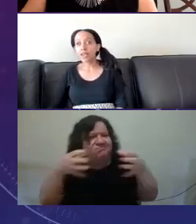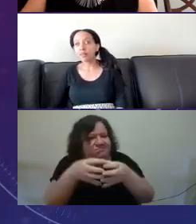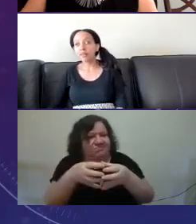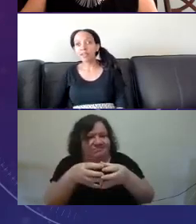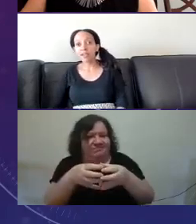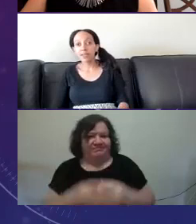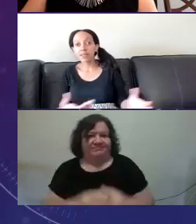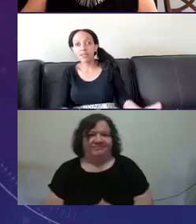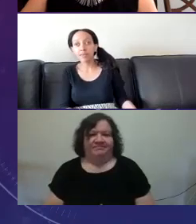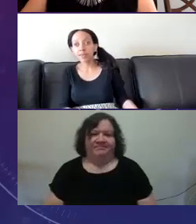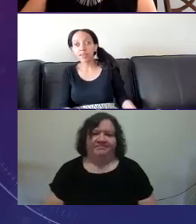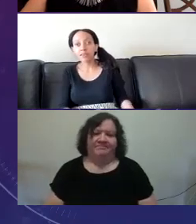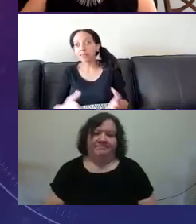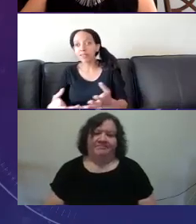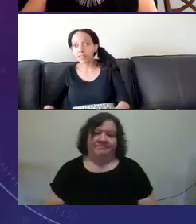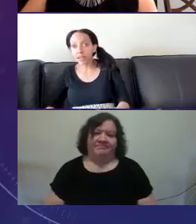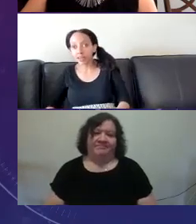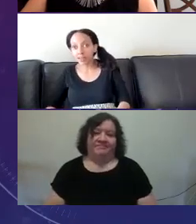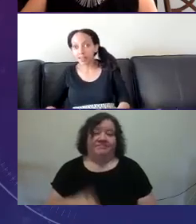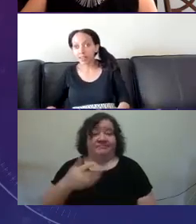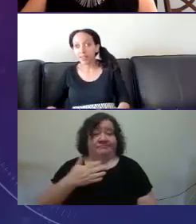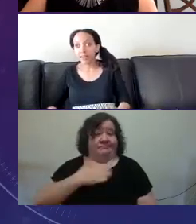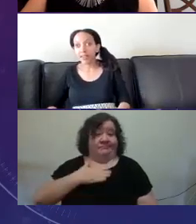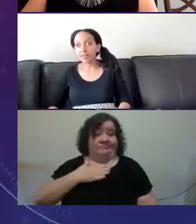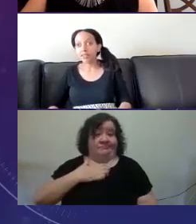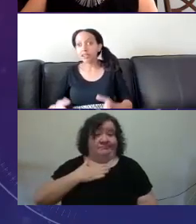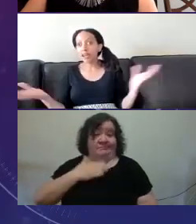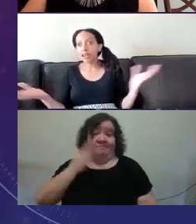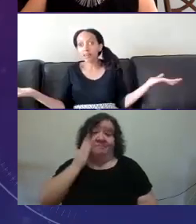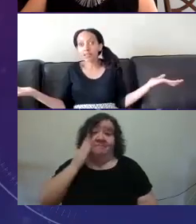and say what's this word what's this letter and they would say I don't know